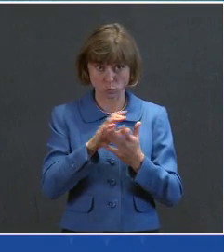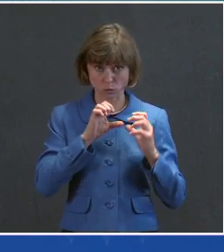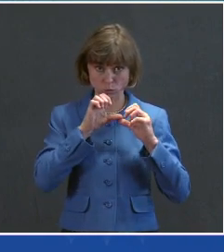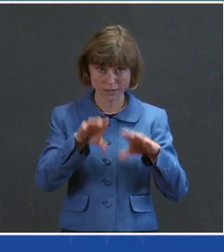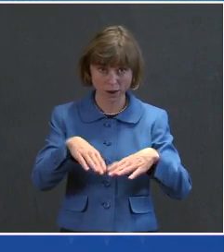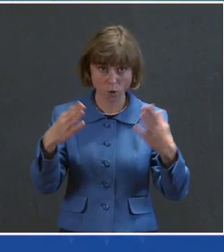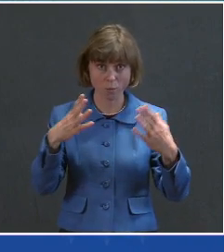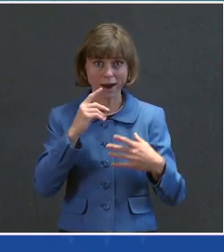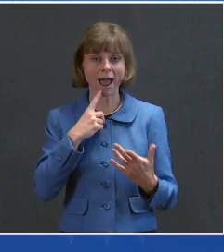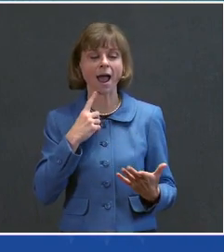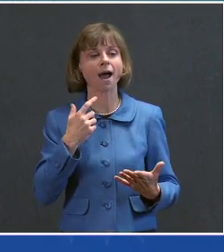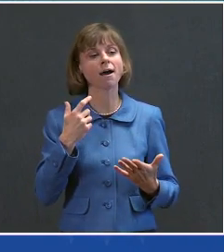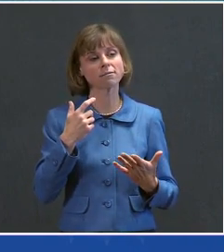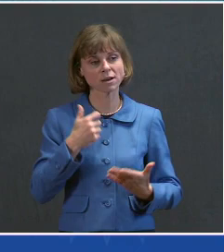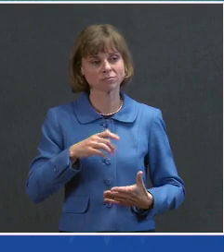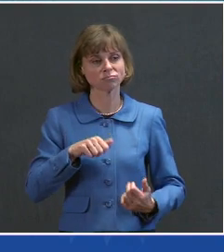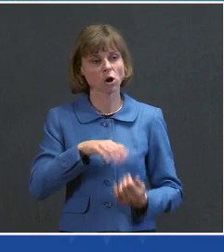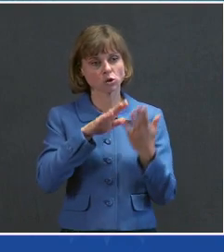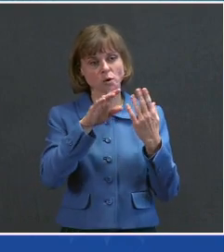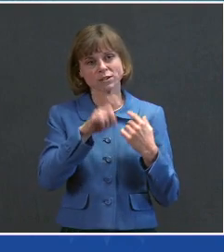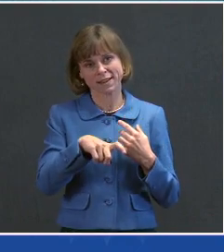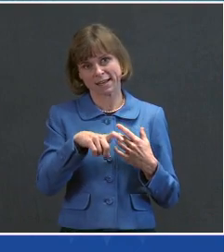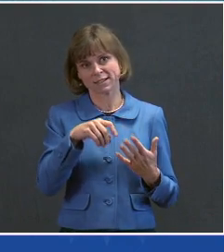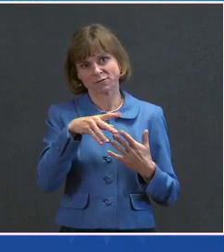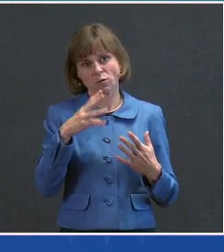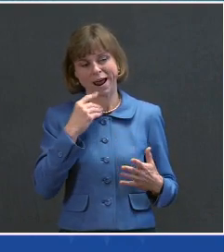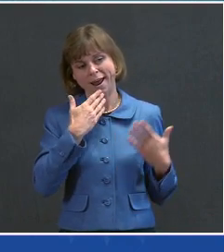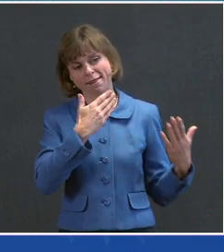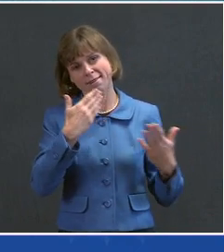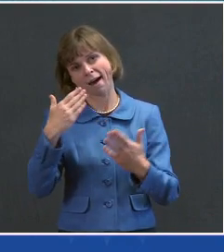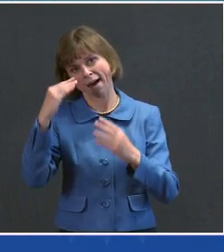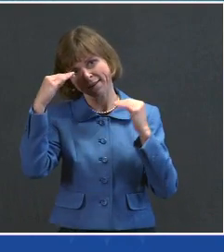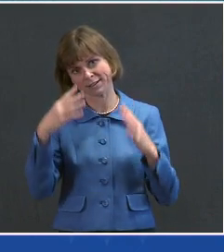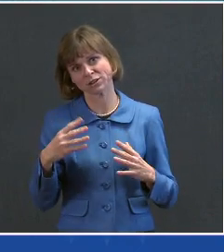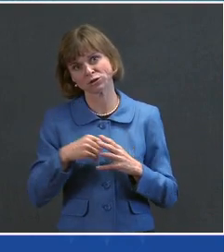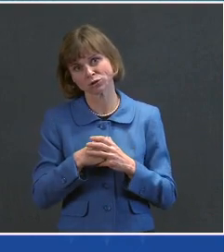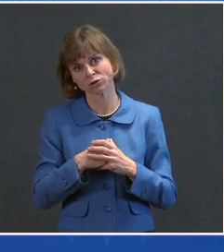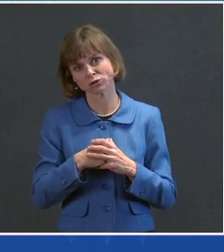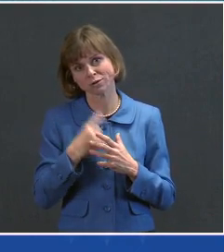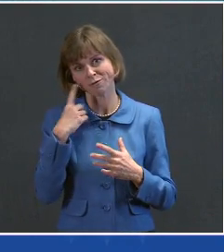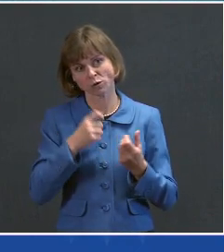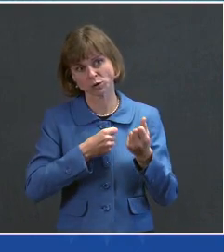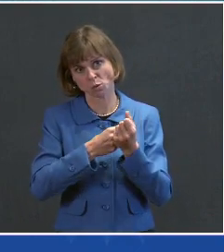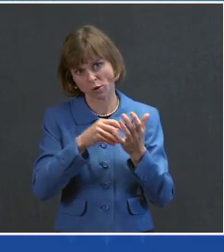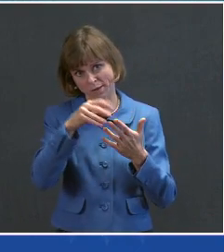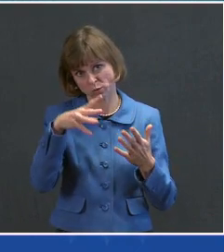and thank educators for their work in supporting students and their families. As I noted, this is the top priority --